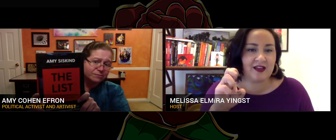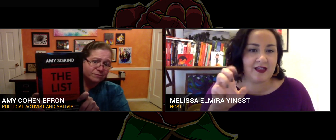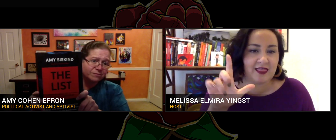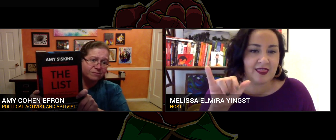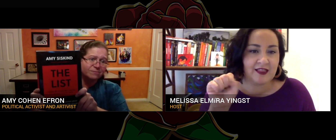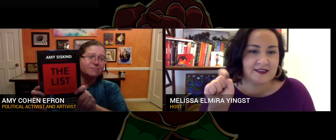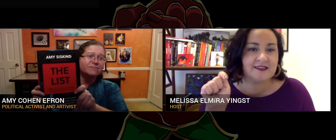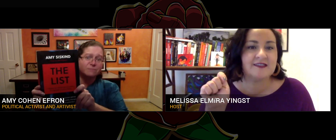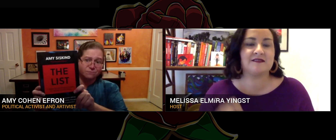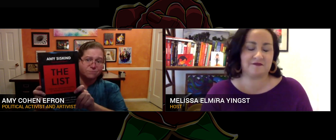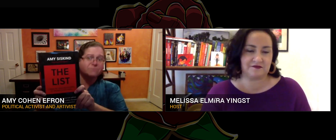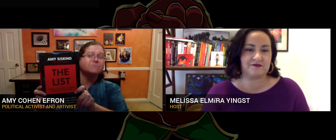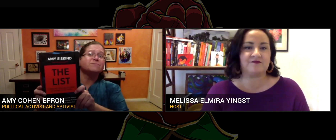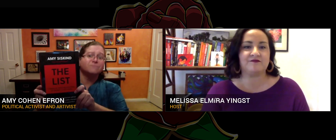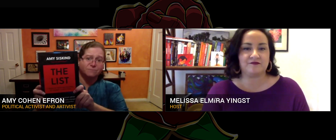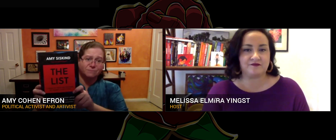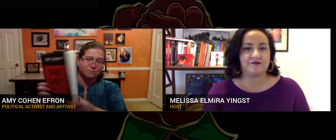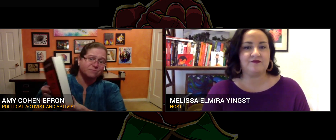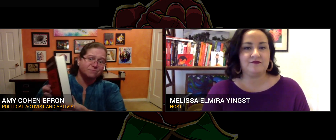The List.